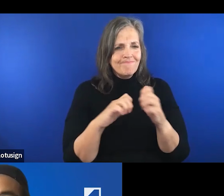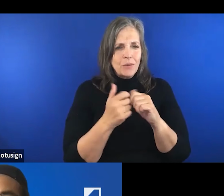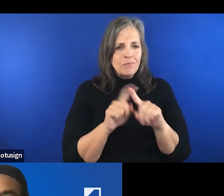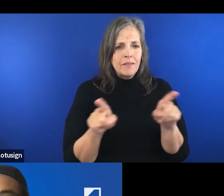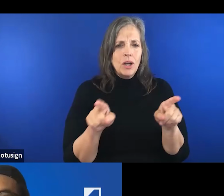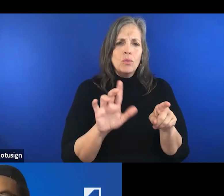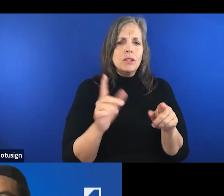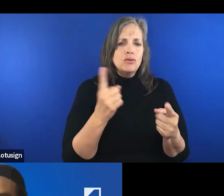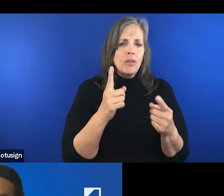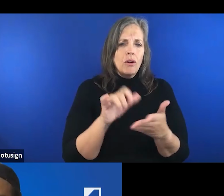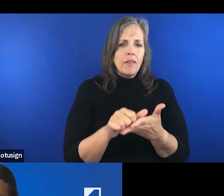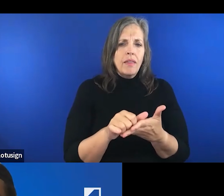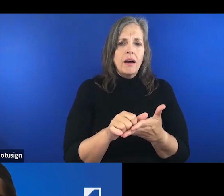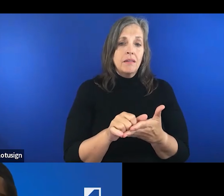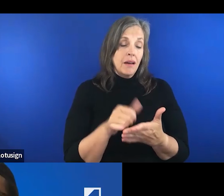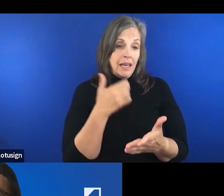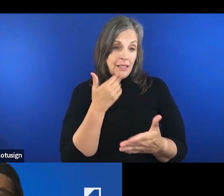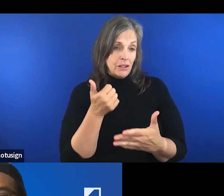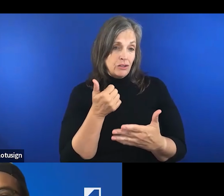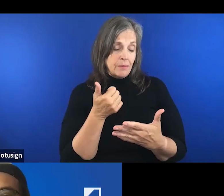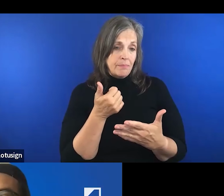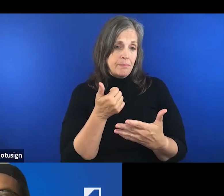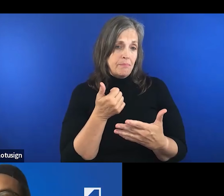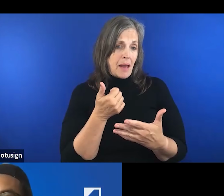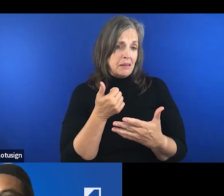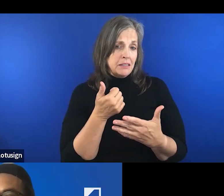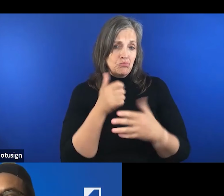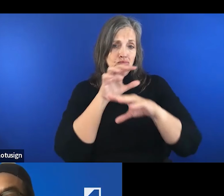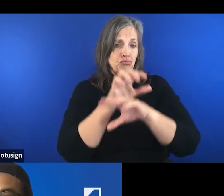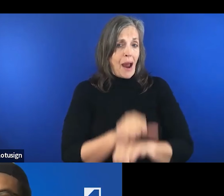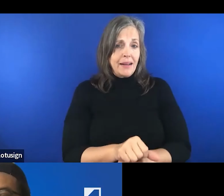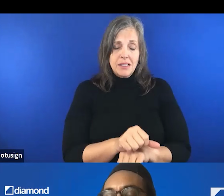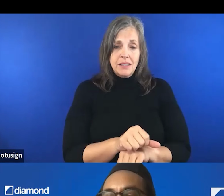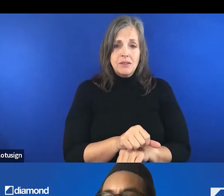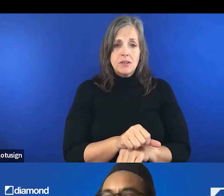and maybe there's some best practices for getting into that sort of like inclusive design mindset